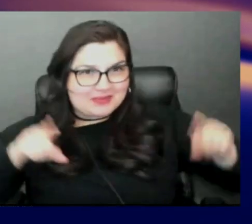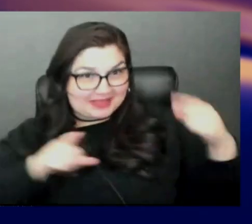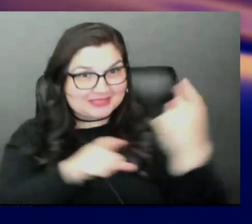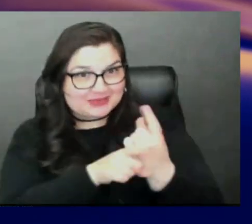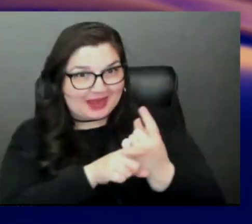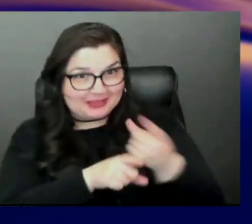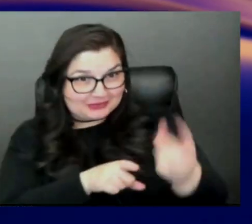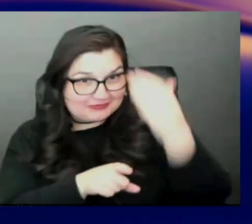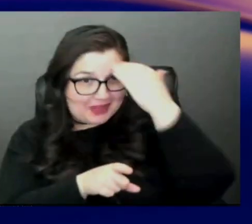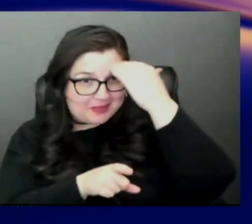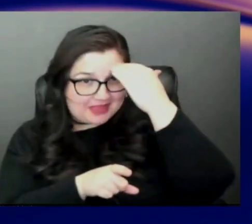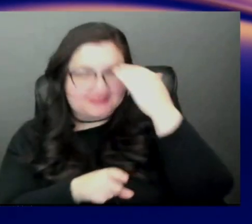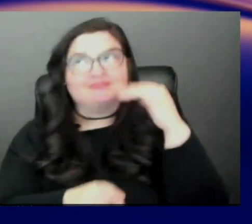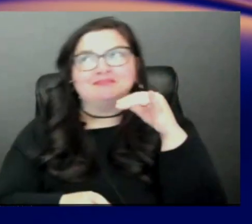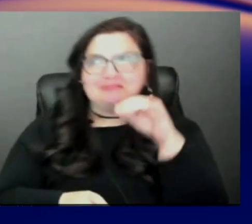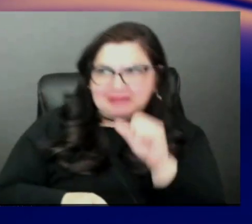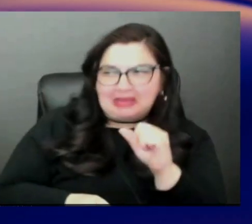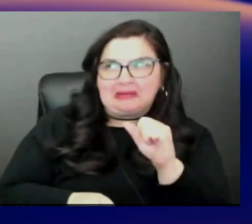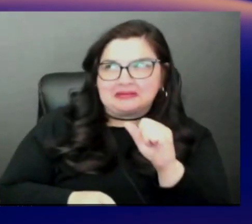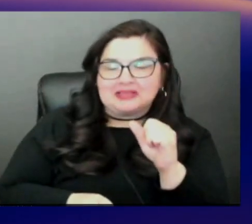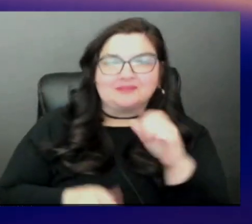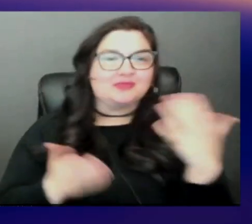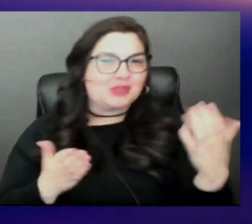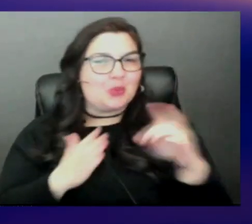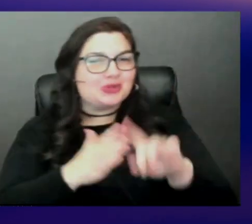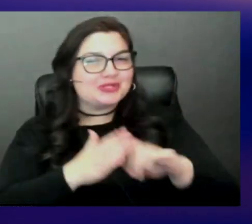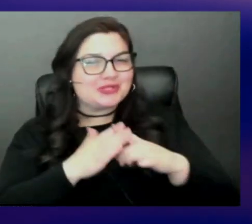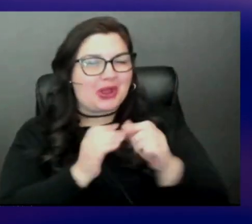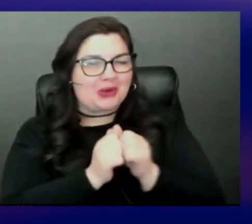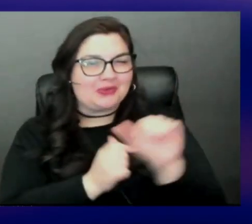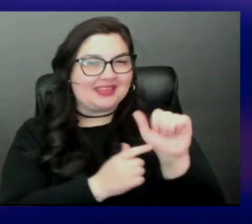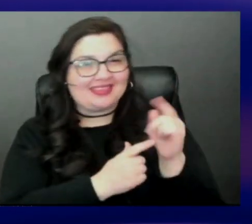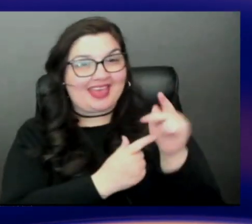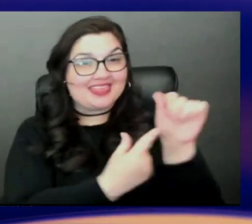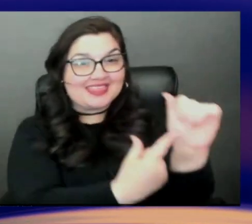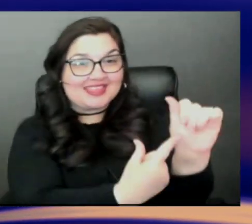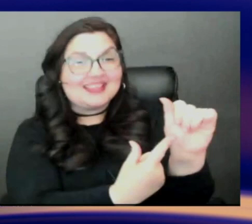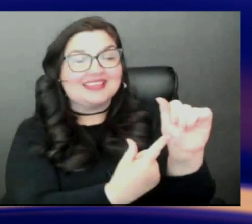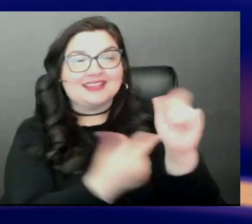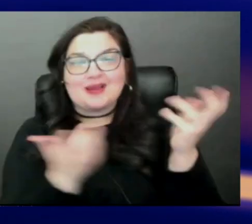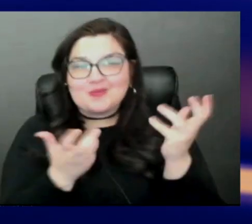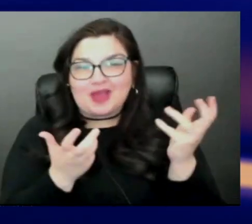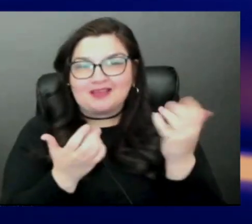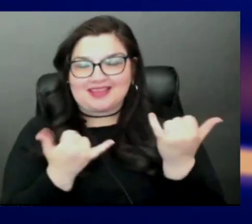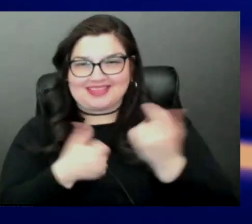So let's start with what is Athena, then let kinda work our way into what the launch today is all about. Absolutely.